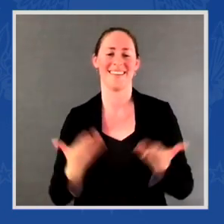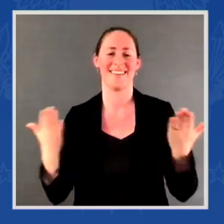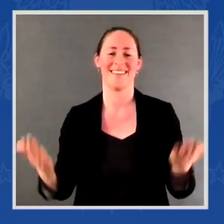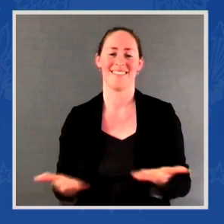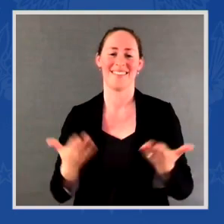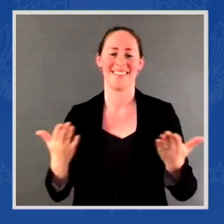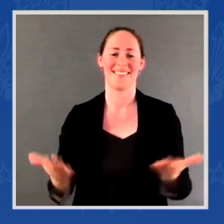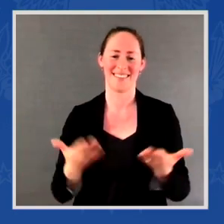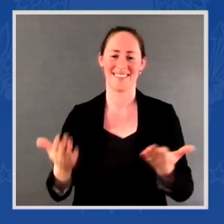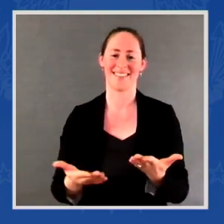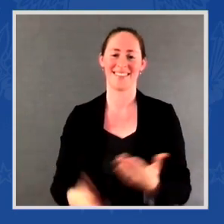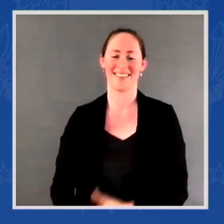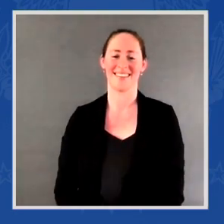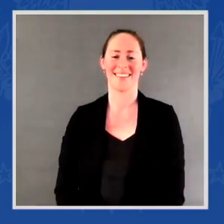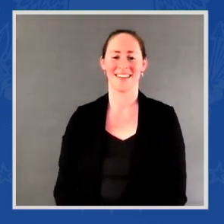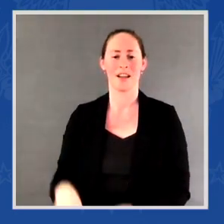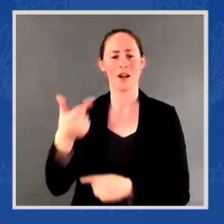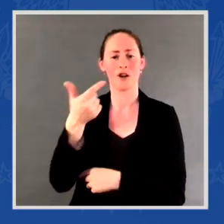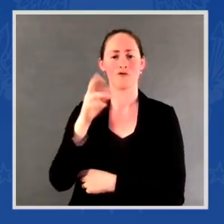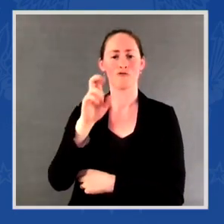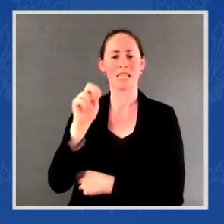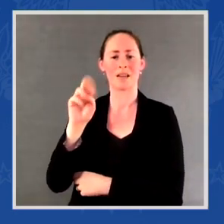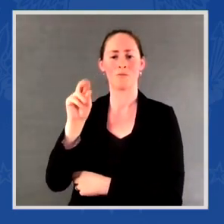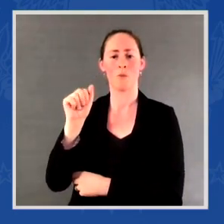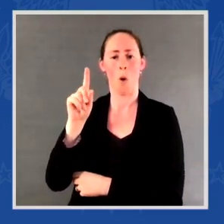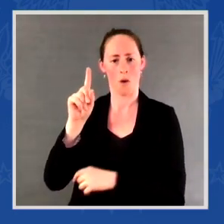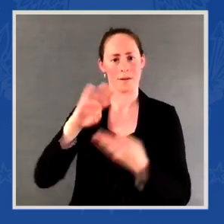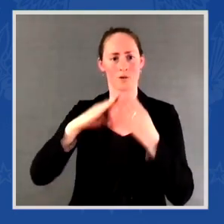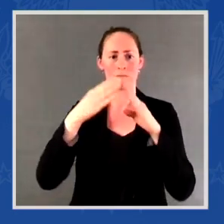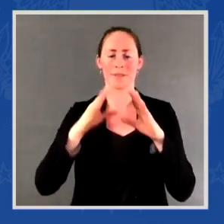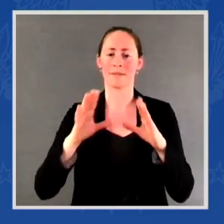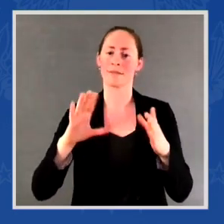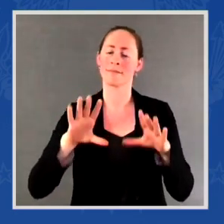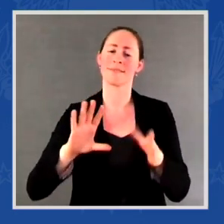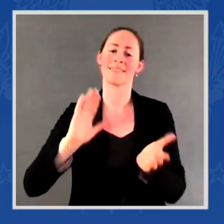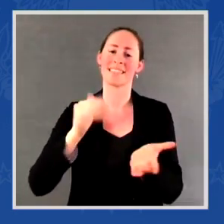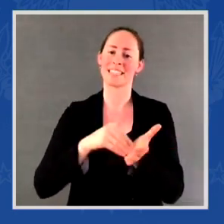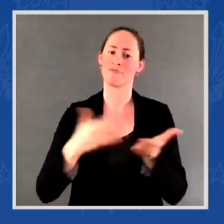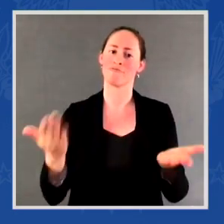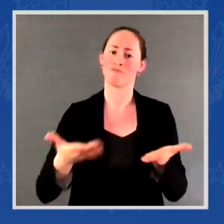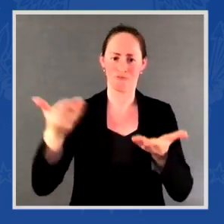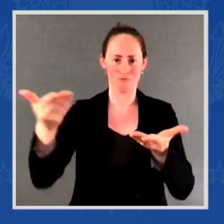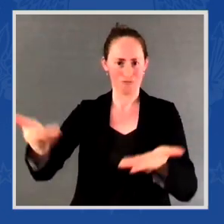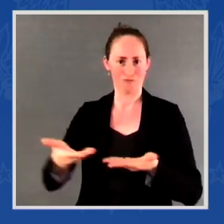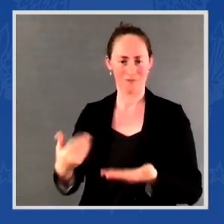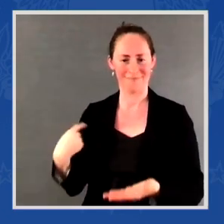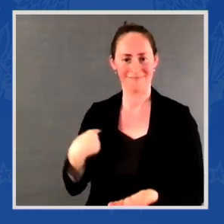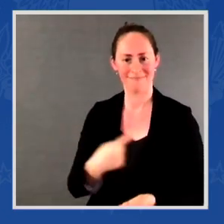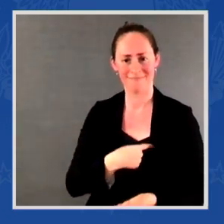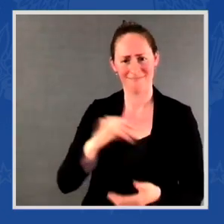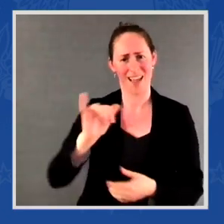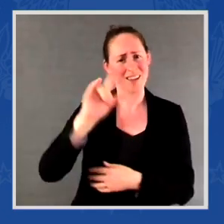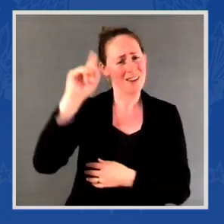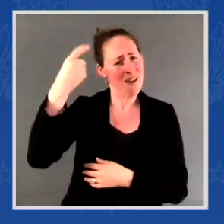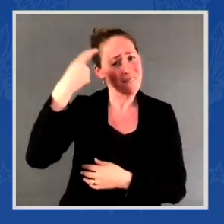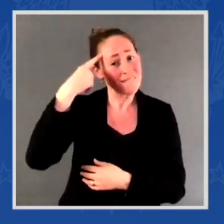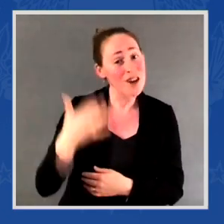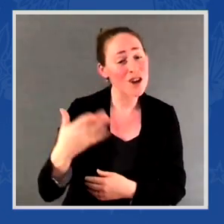Governor Cooper, my good friend. A great governor. But the most important thing: He's a man of enormous integrity, and -- no, he really is.